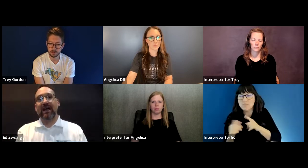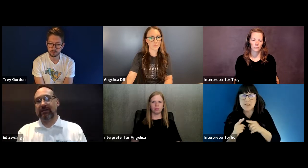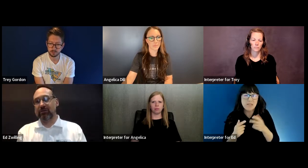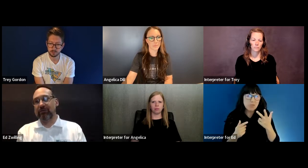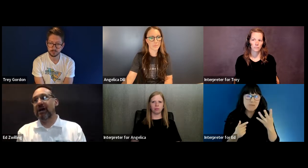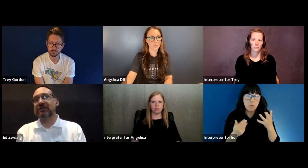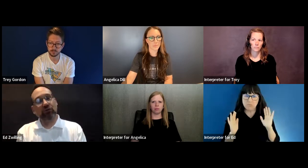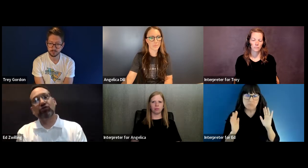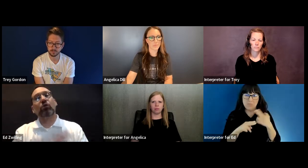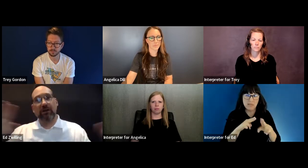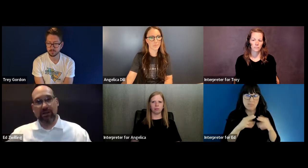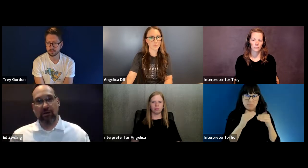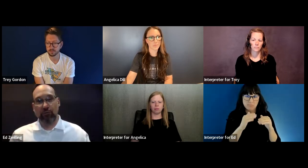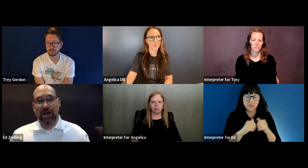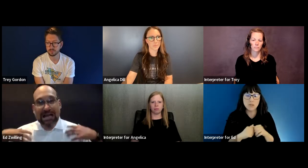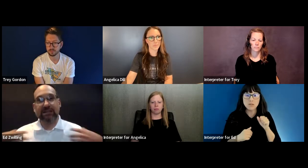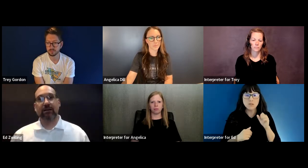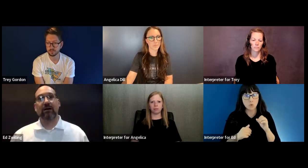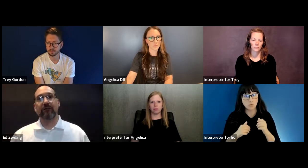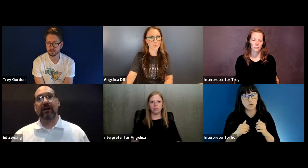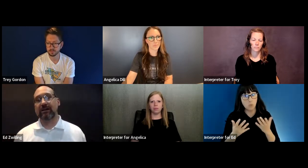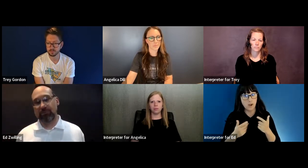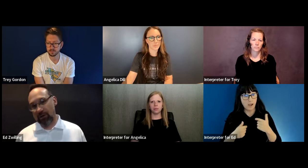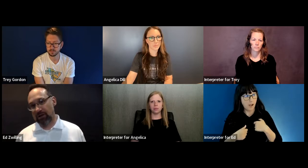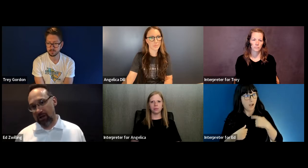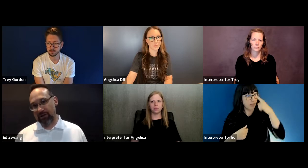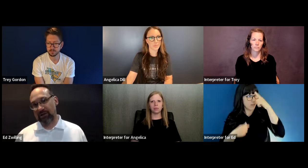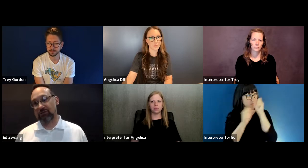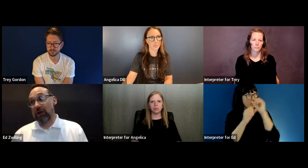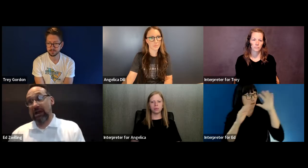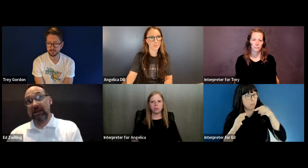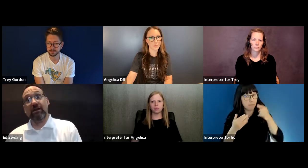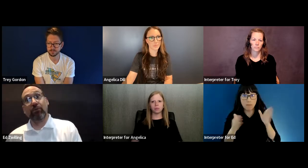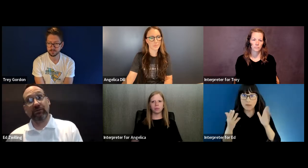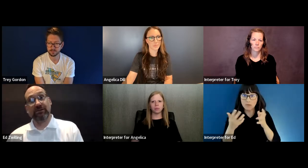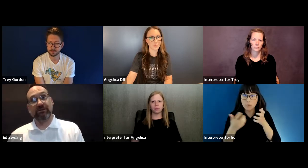and so the vast majority of what i think of as a public accommodation for ada purposes